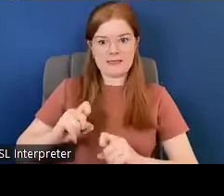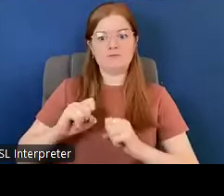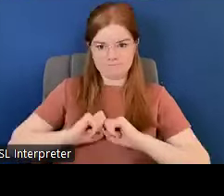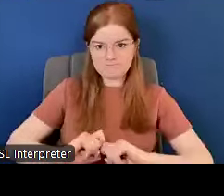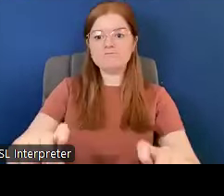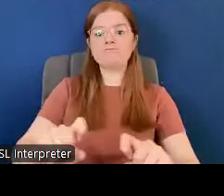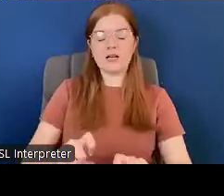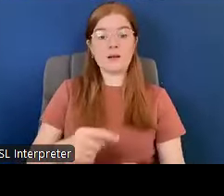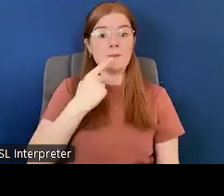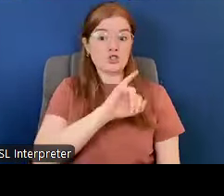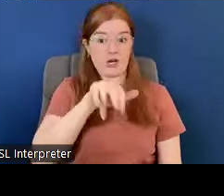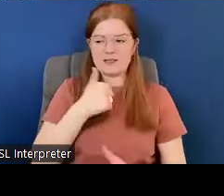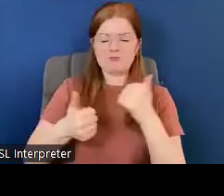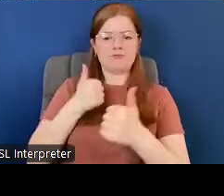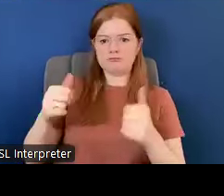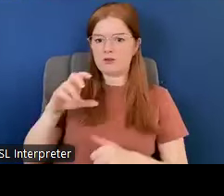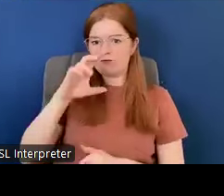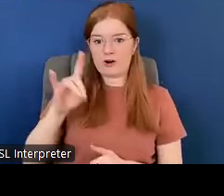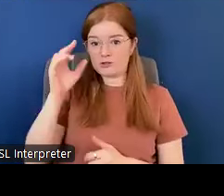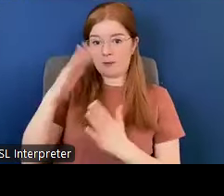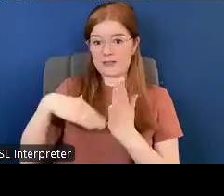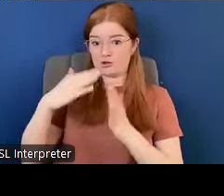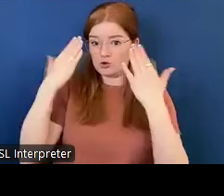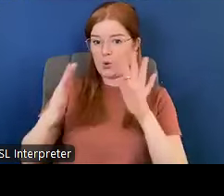while Jellett'sadmiration for the French painter was expressed in her writing and